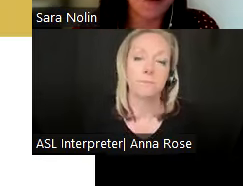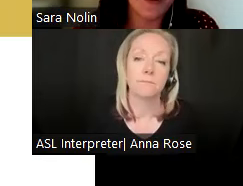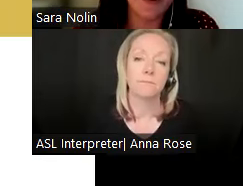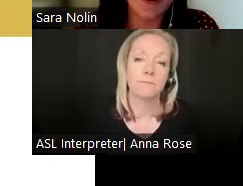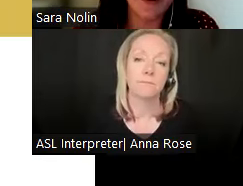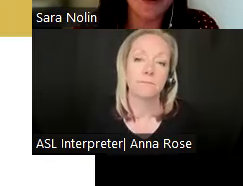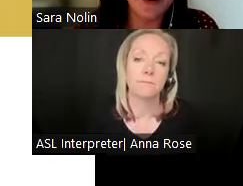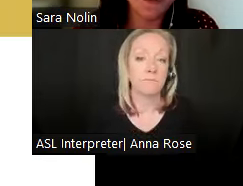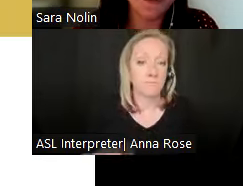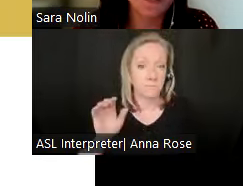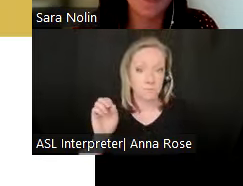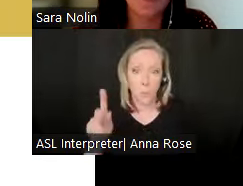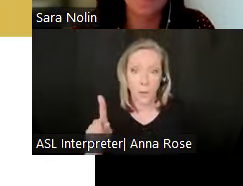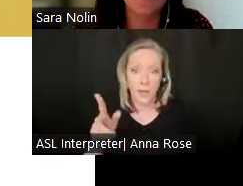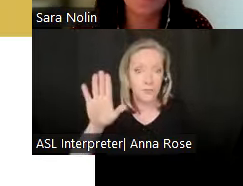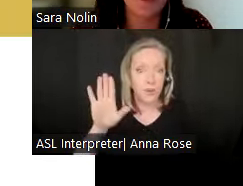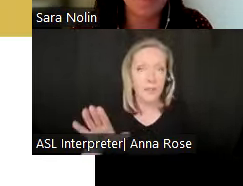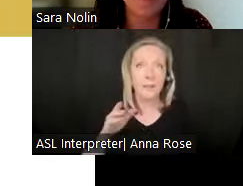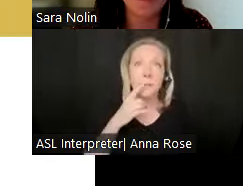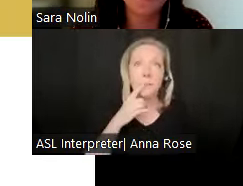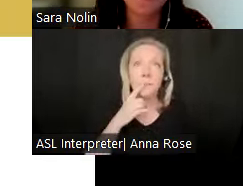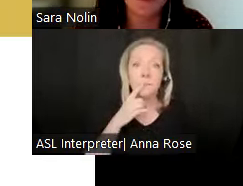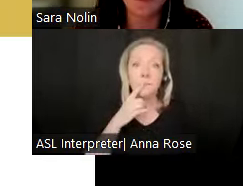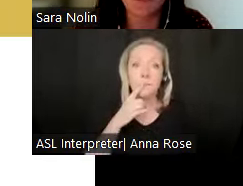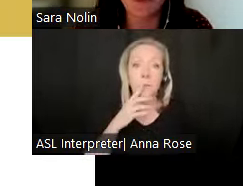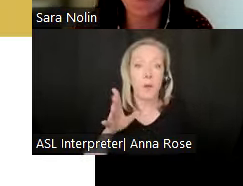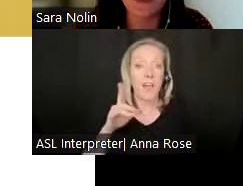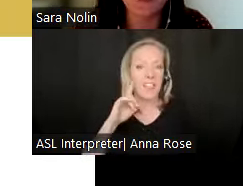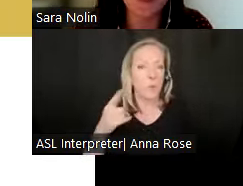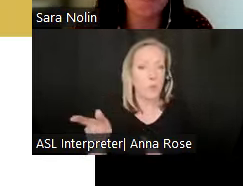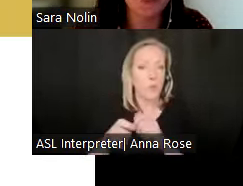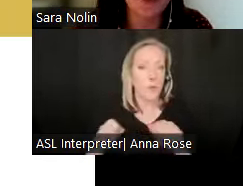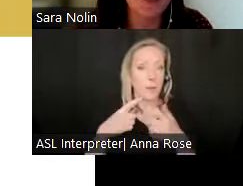All right, great! Well we'll wrap up there today. Thank you so much for